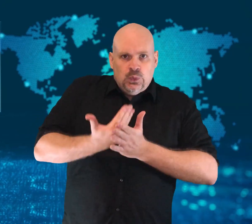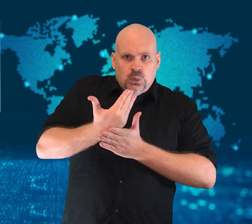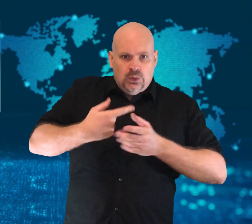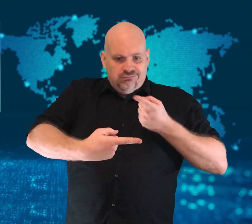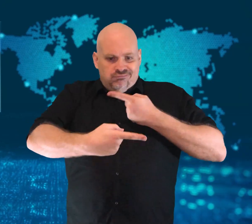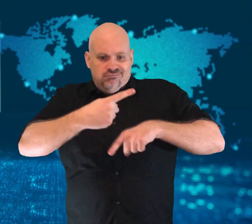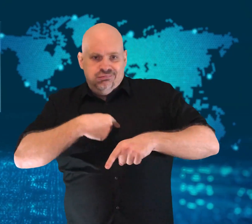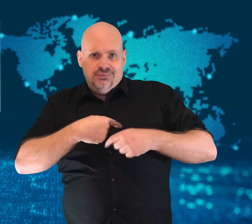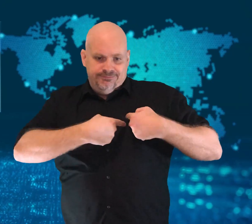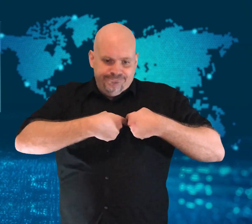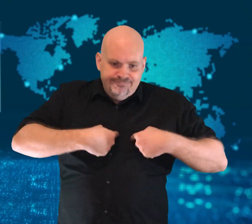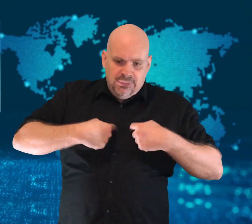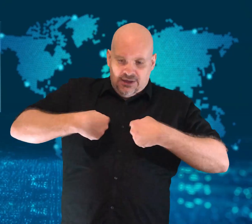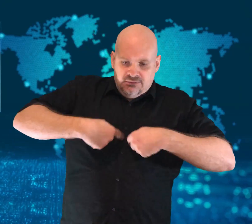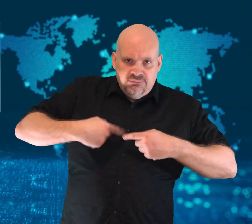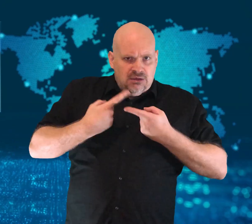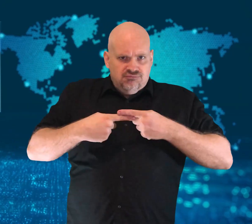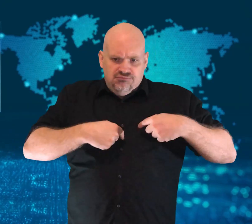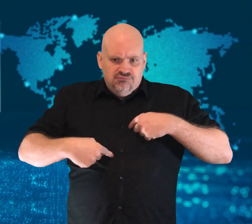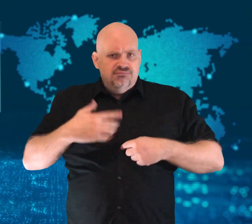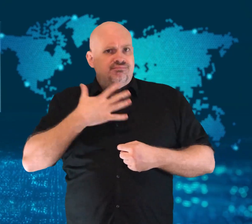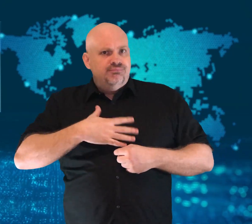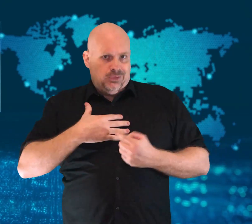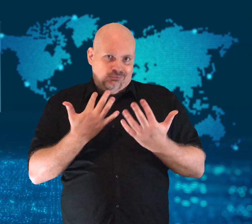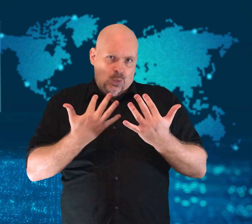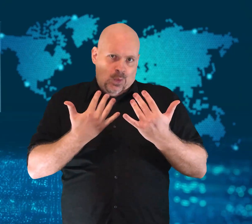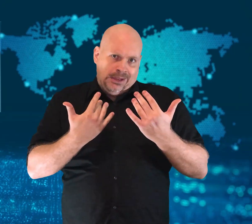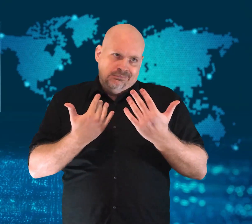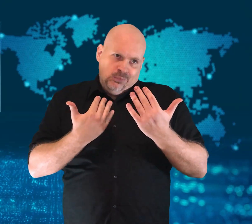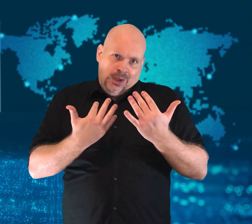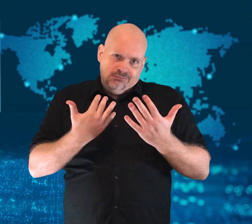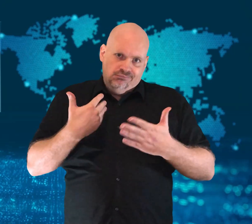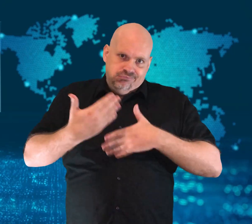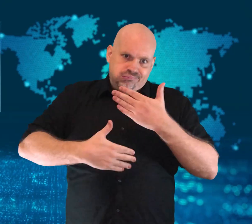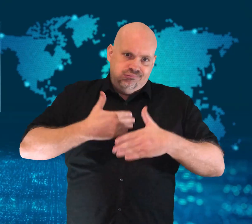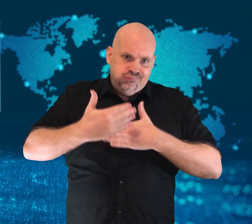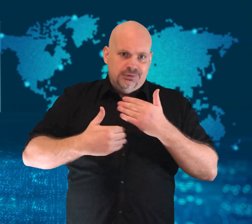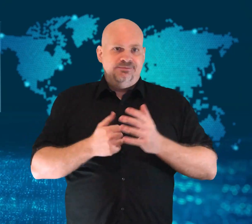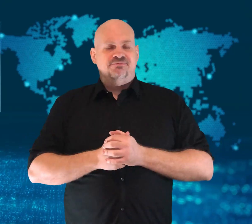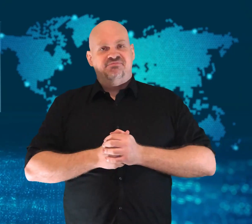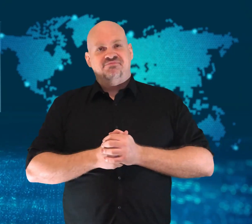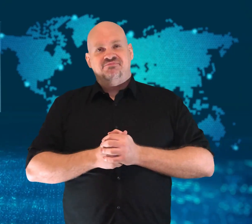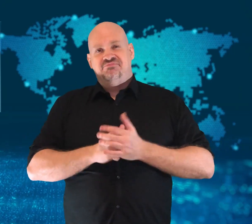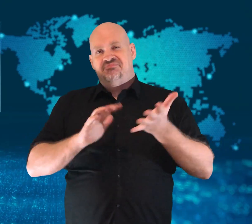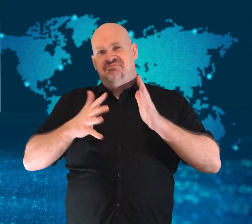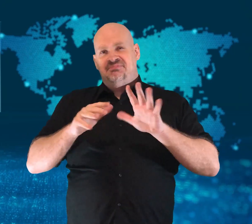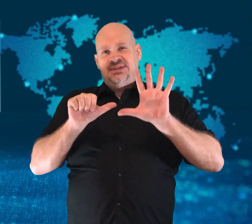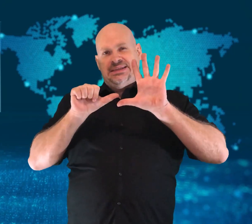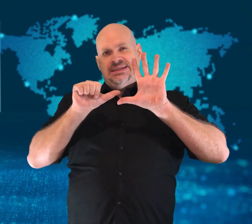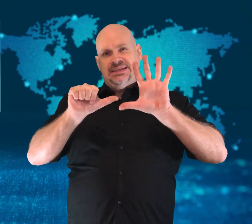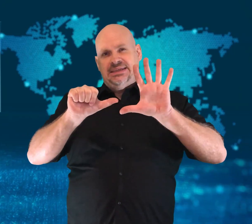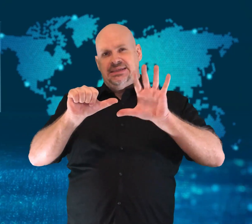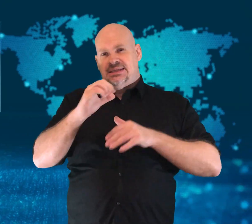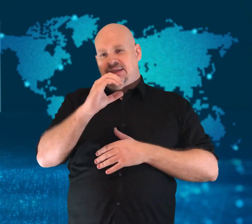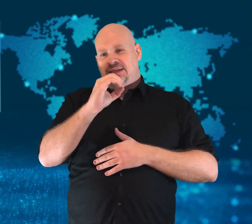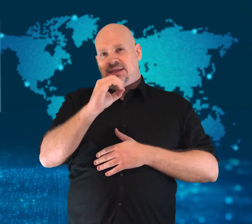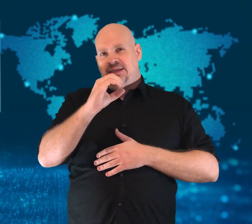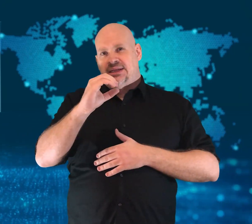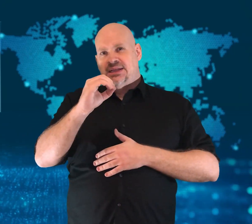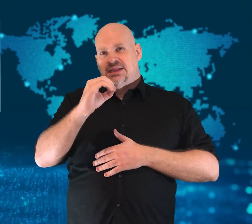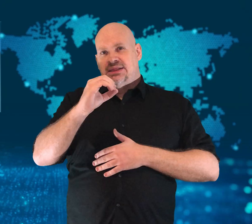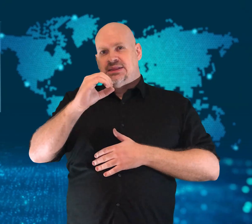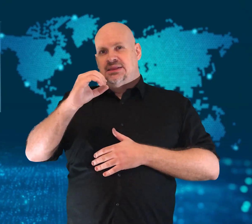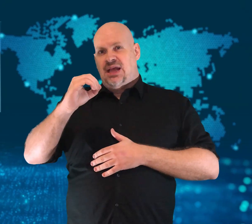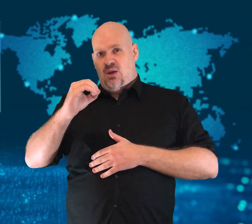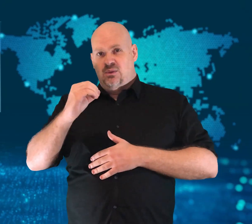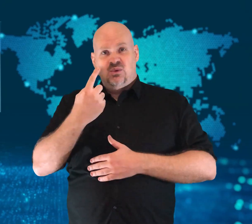an organ transplant and more than 6,000 patients die each year